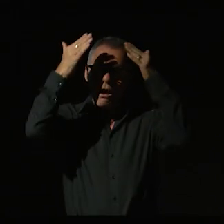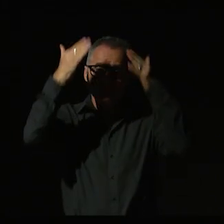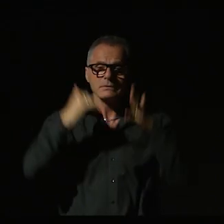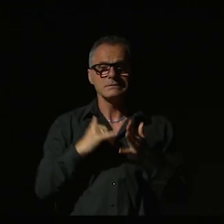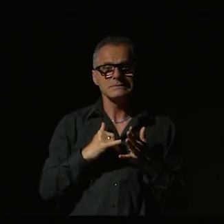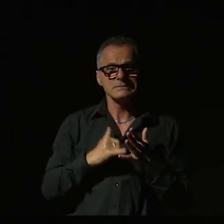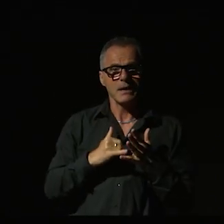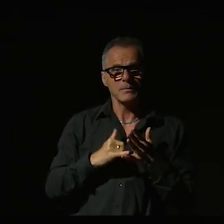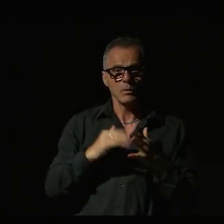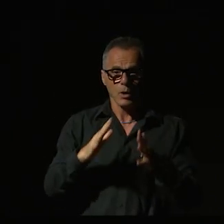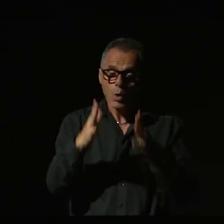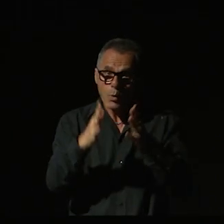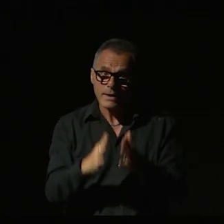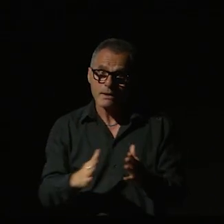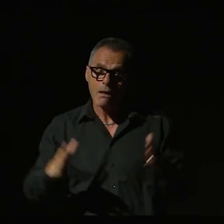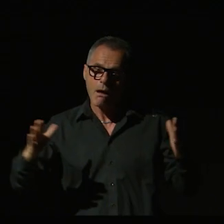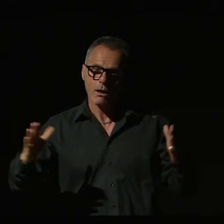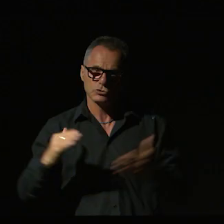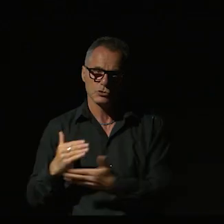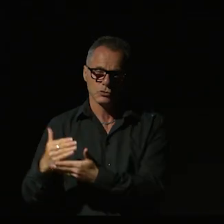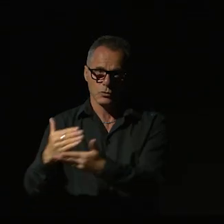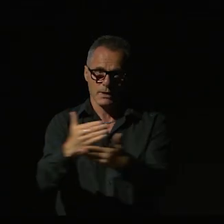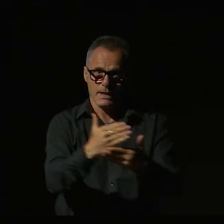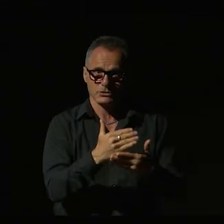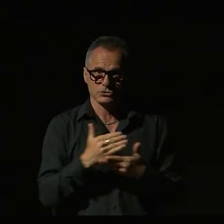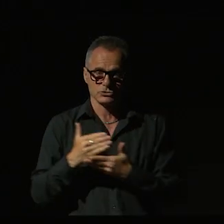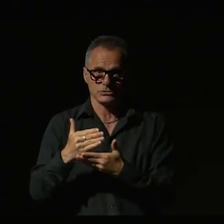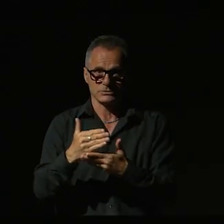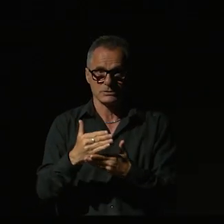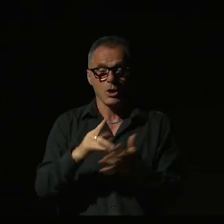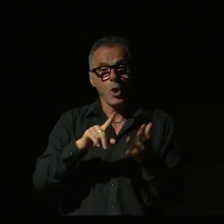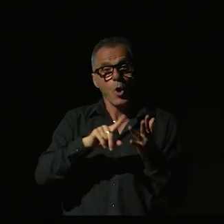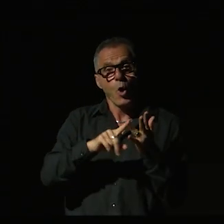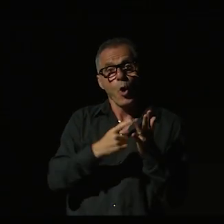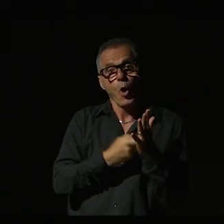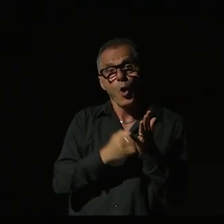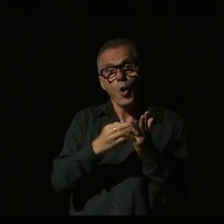who enlarged a collection significantly. Orsini's vast humanistic knowledge